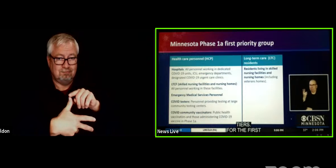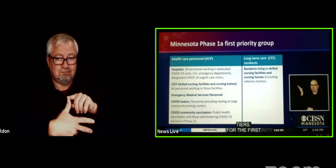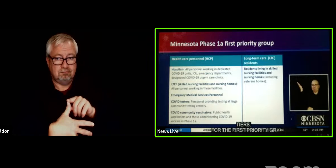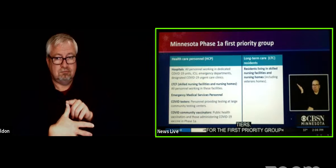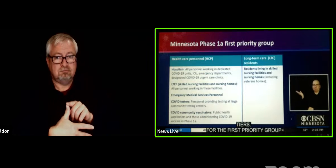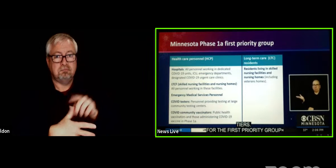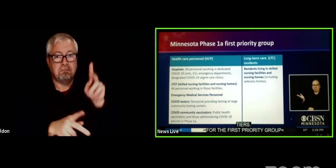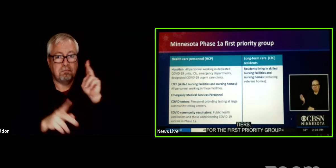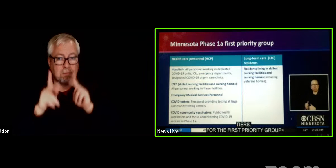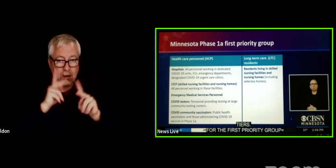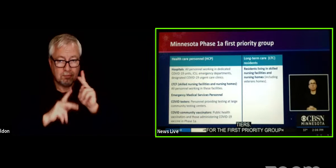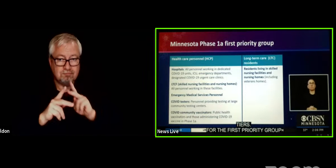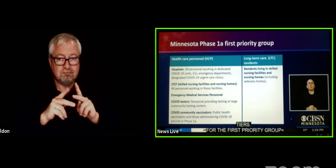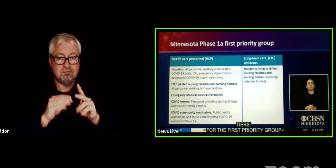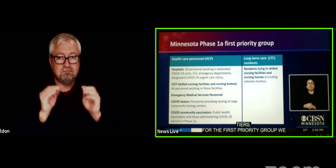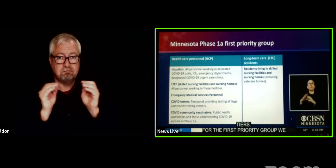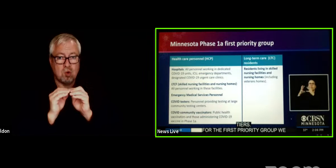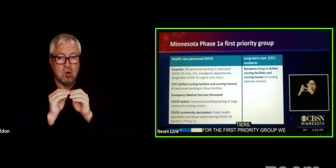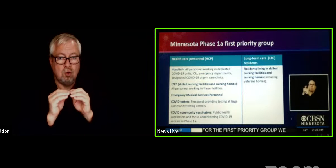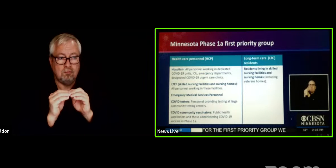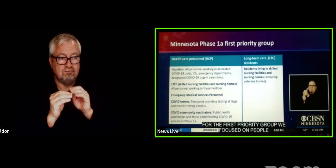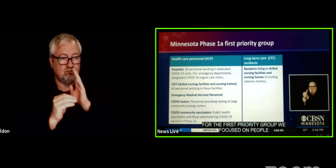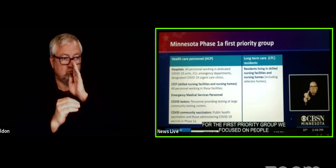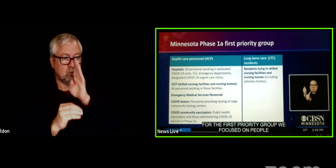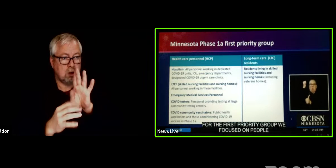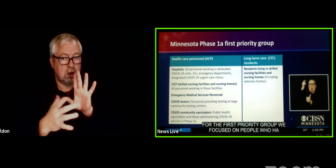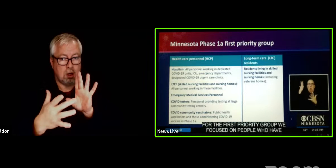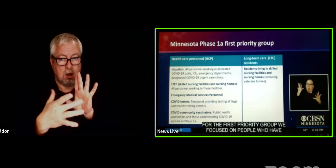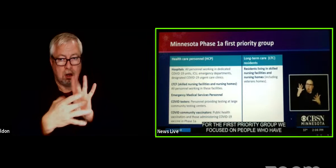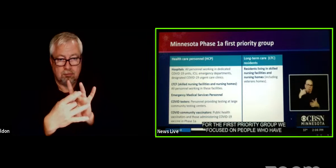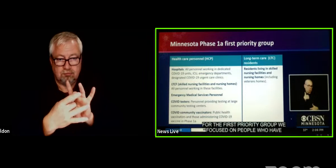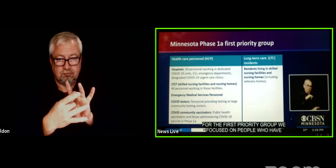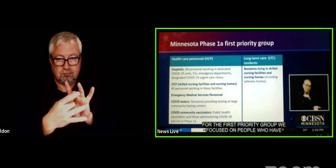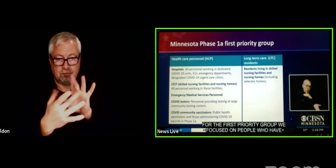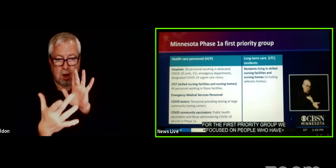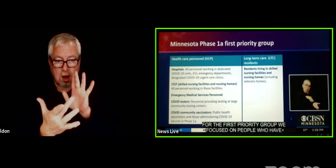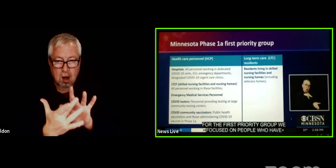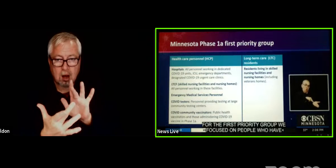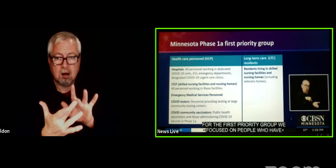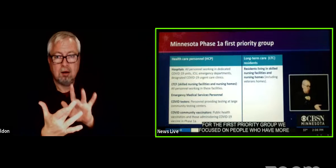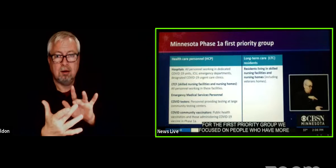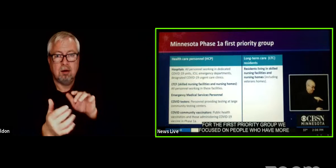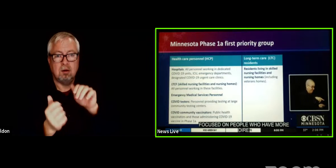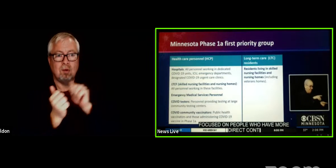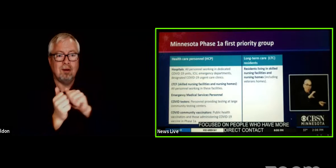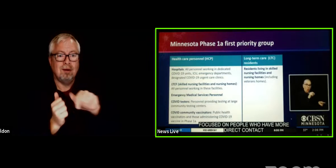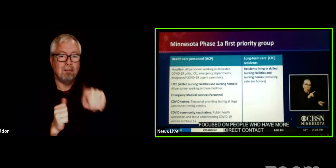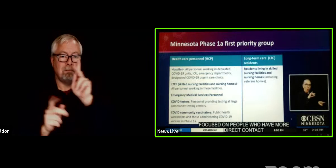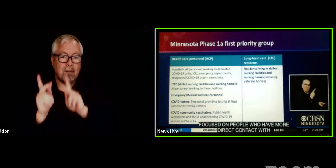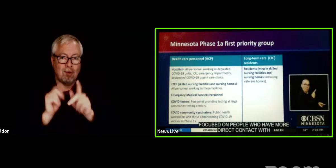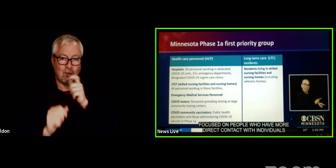CONTACT WITH INDIVIDUALS WHO HAVE COVID-19. THAT IS STAFF THAT MAY BE WORKING IN COVID